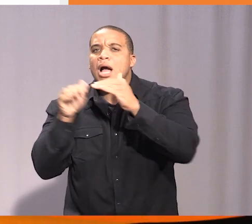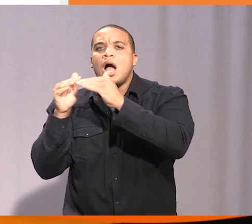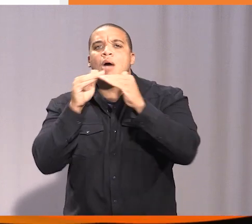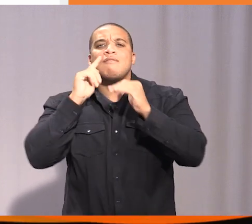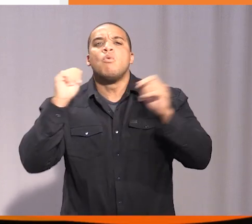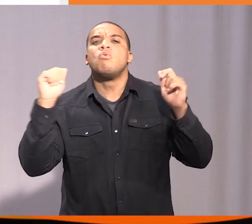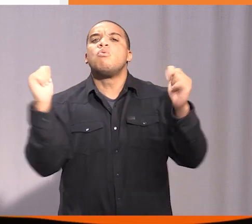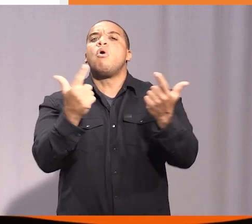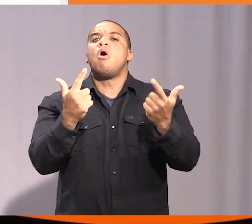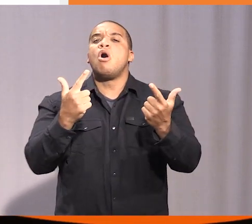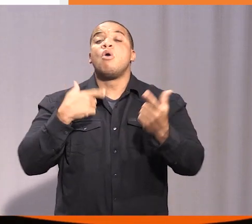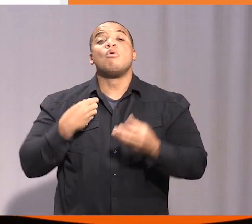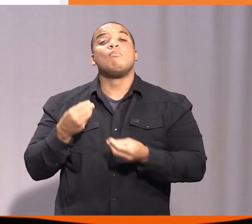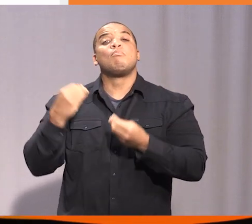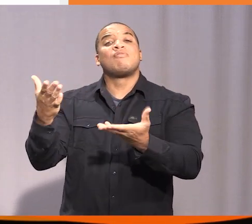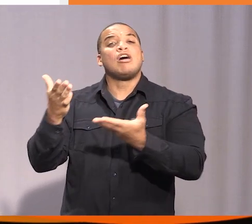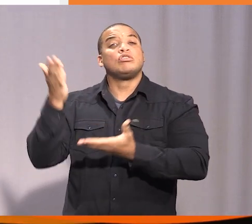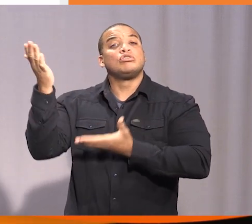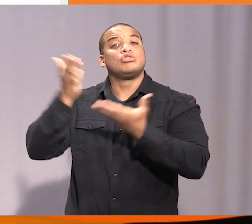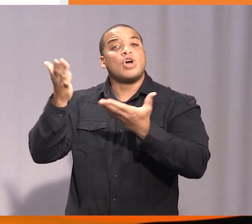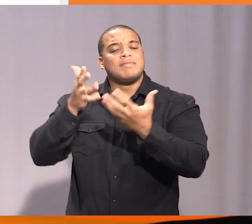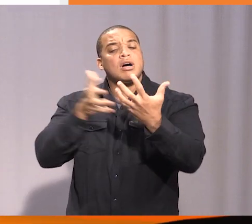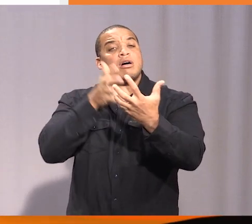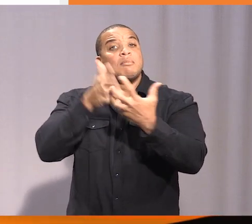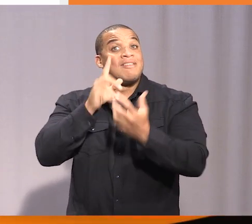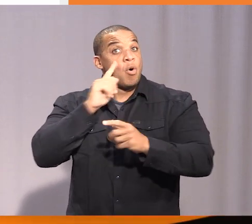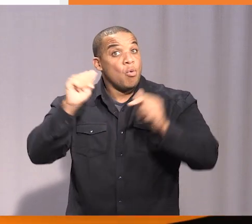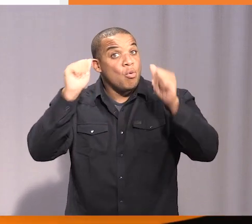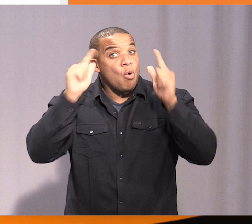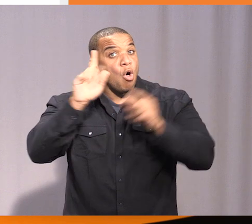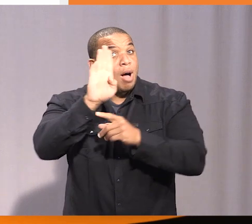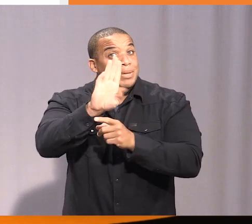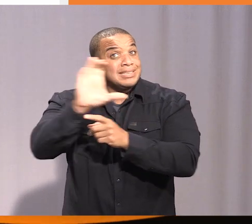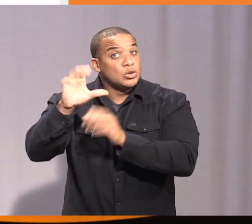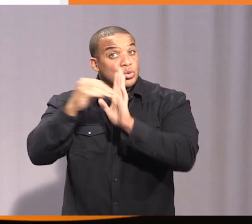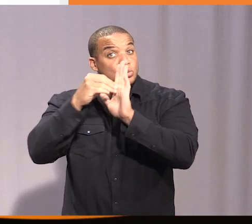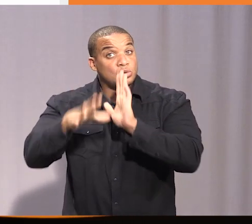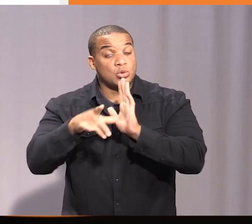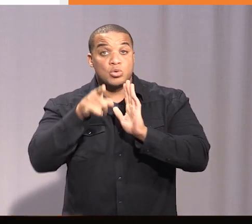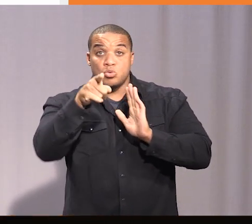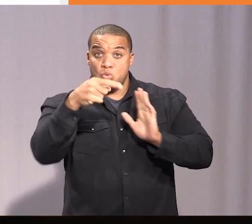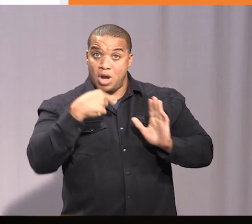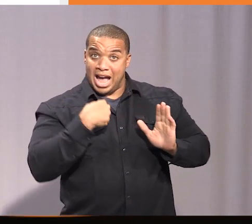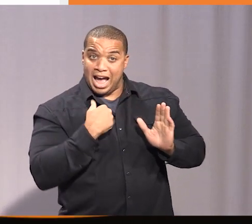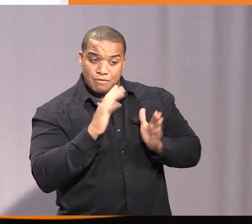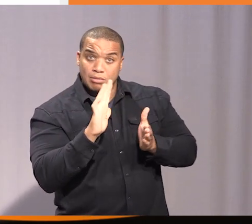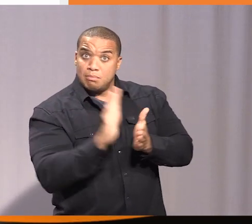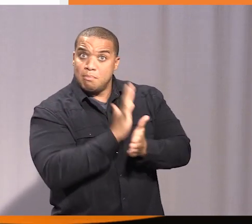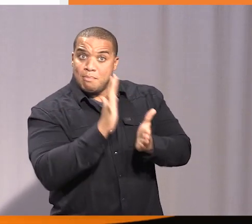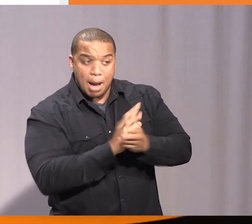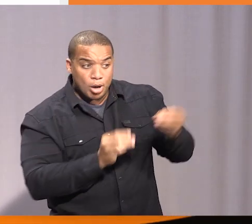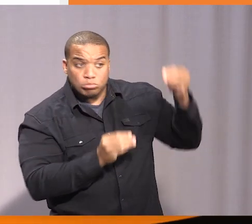We provide services and accommodations to all Bergen Community College students who have current documentation of a disability